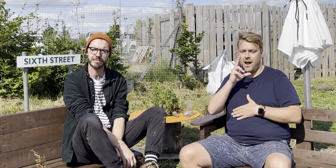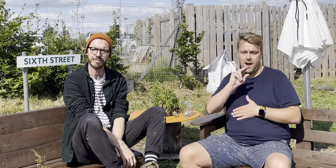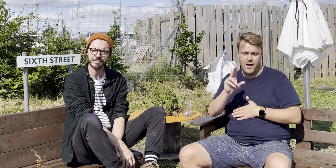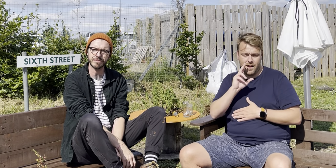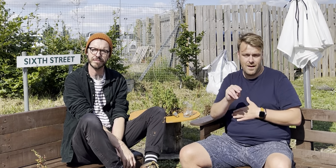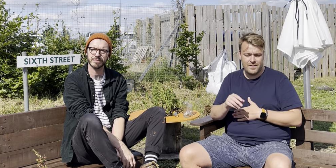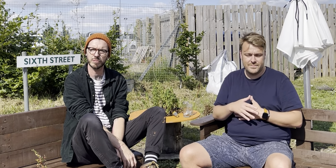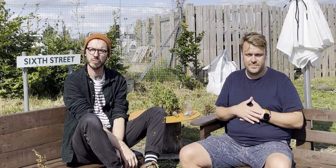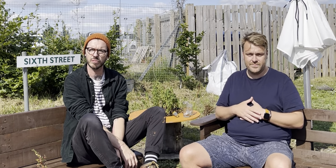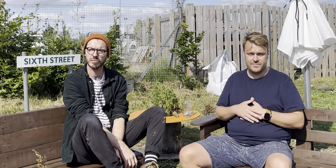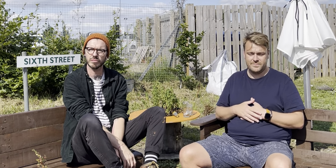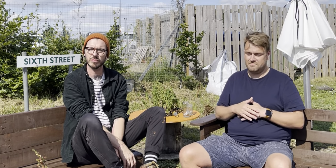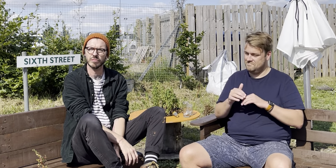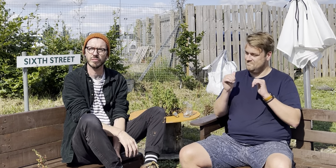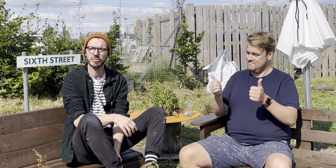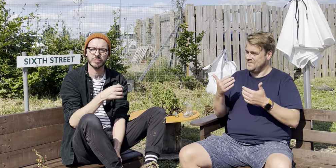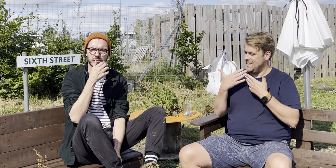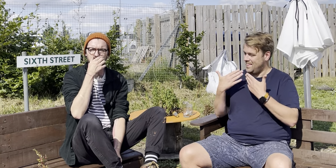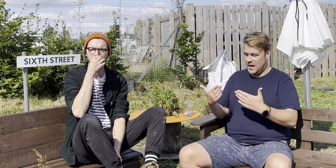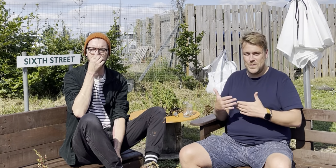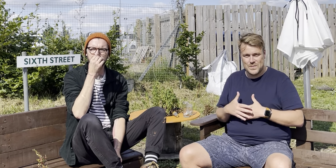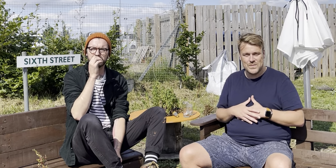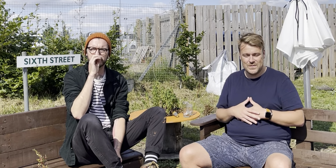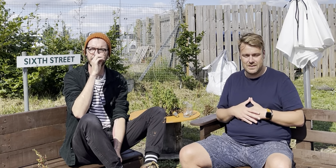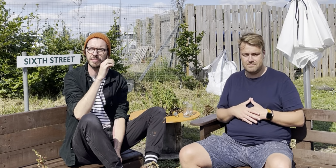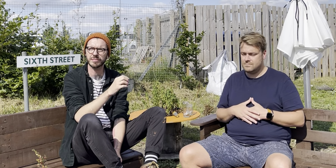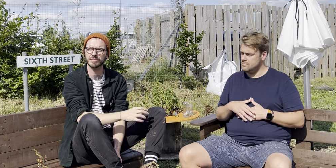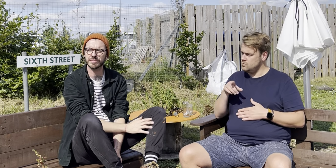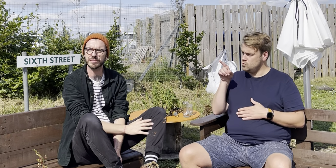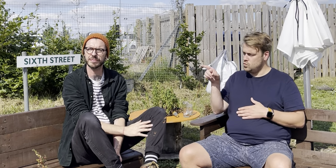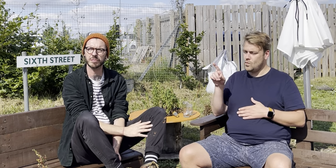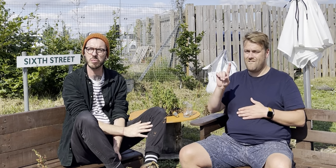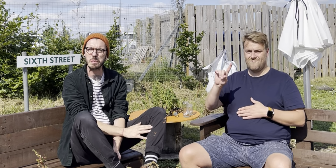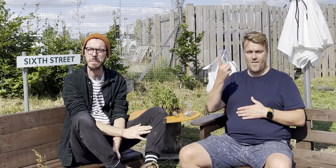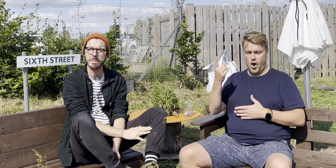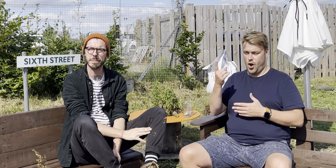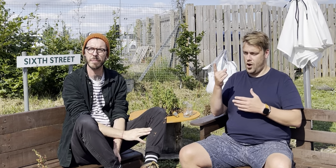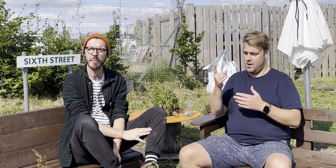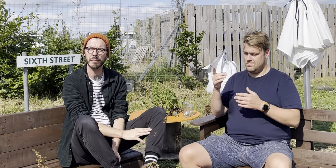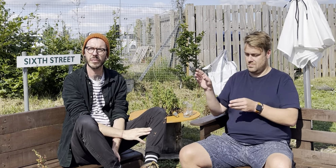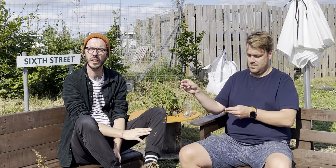um and when you first looked at this play five years ago and since then as you've been working on